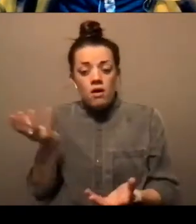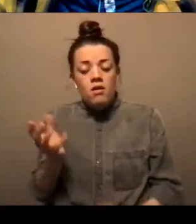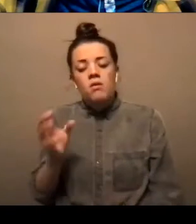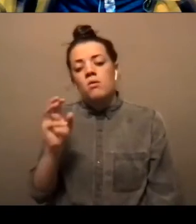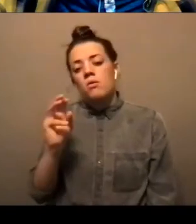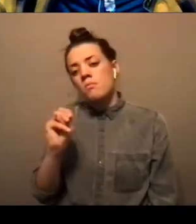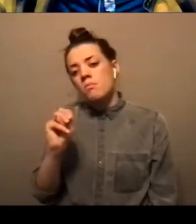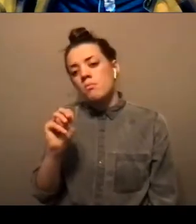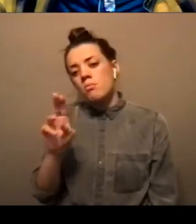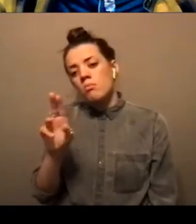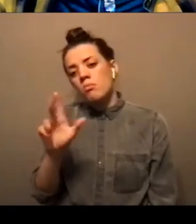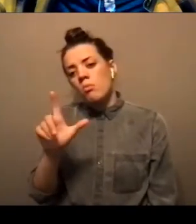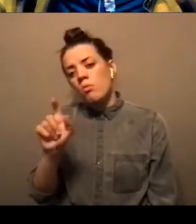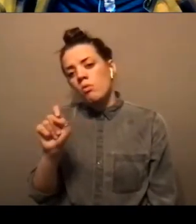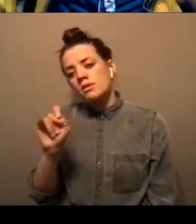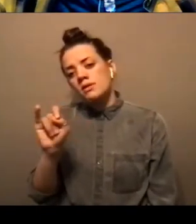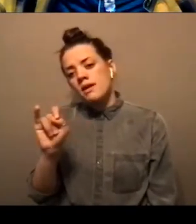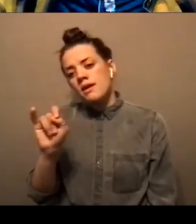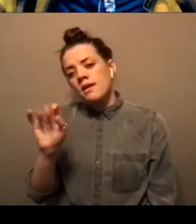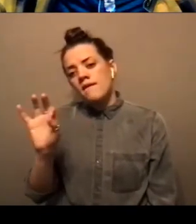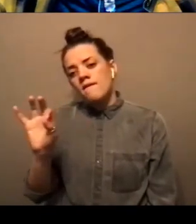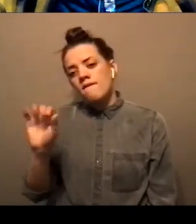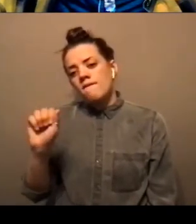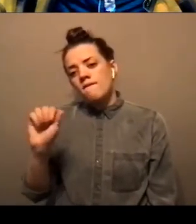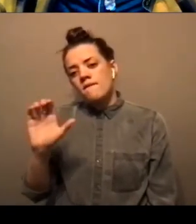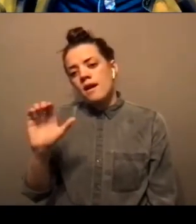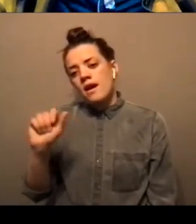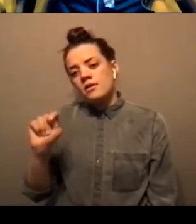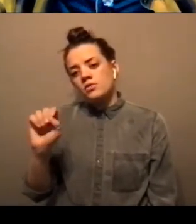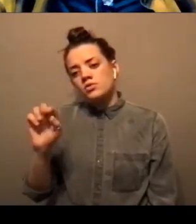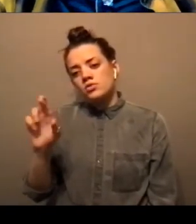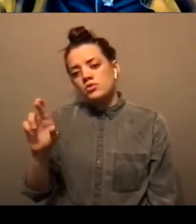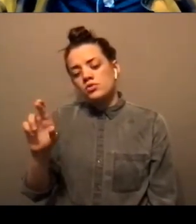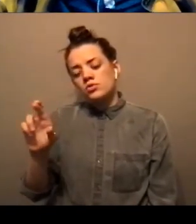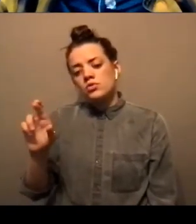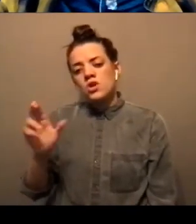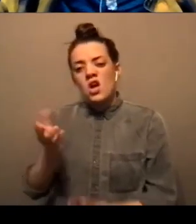And what that is if you've ever had an account